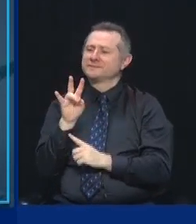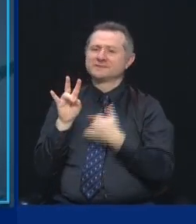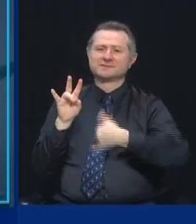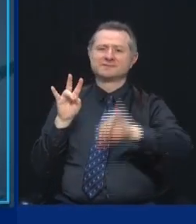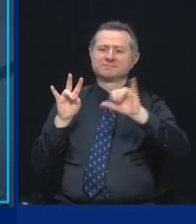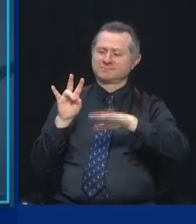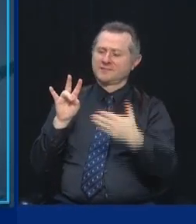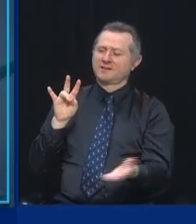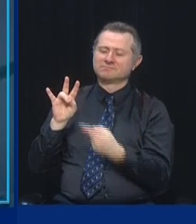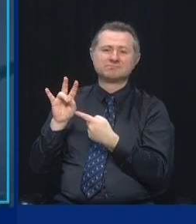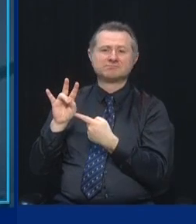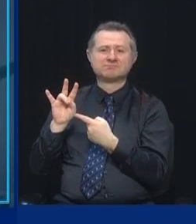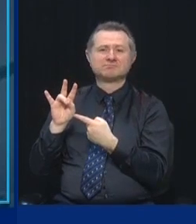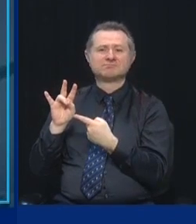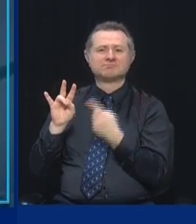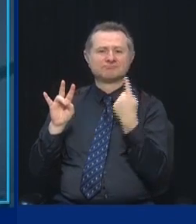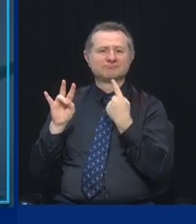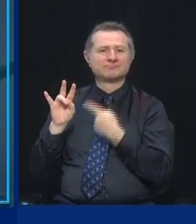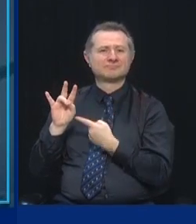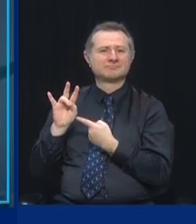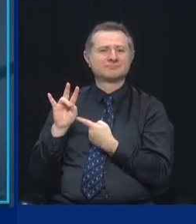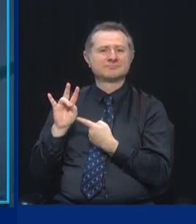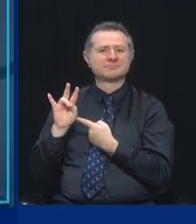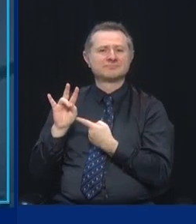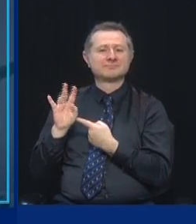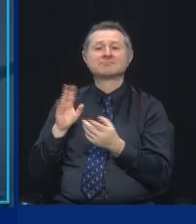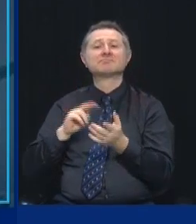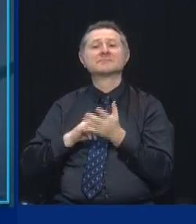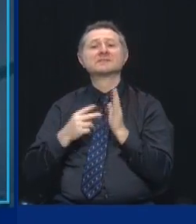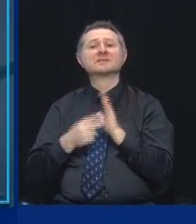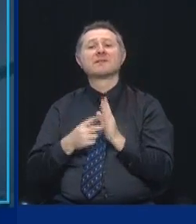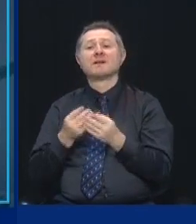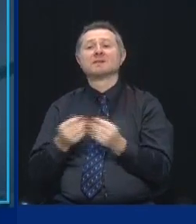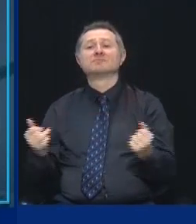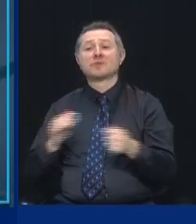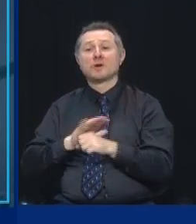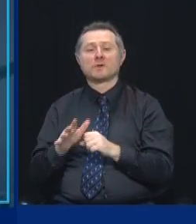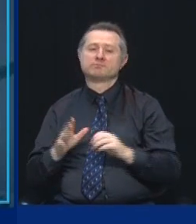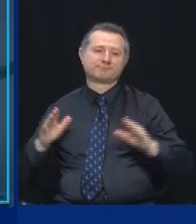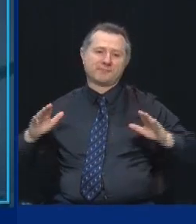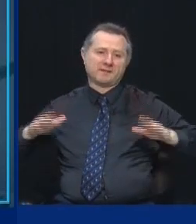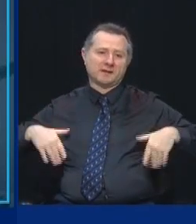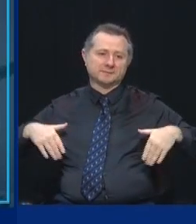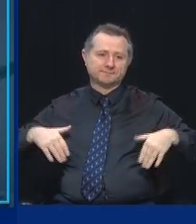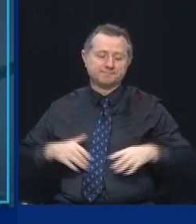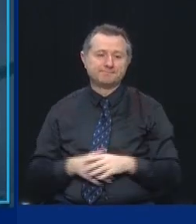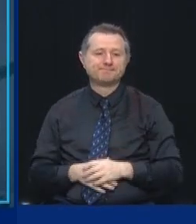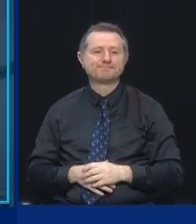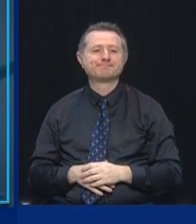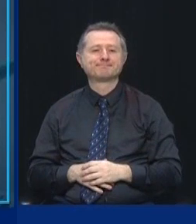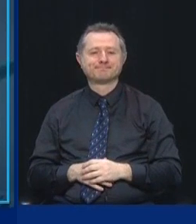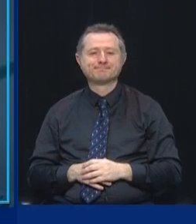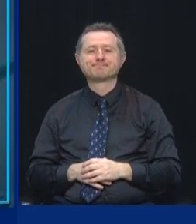TO CHASE INTO THE EXUBERANCE, WELL, IT'S OVER, OVER, HALLELUJAH, SPRING IS HERE -- YEAH, 37 PEOPLE DIED.